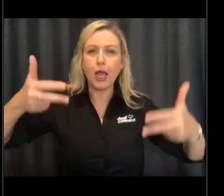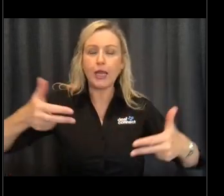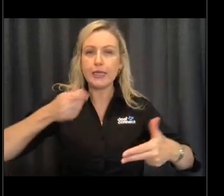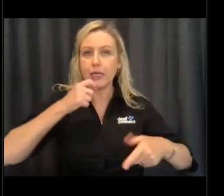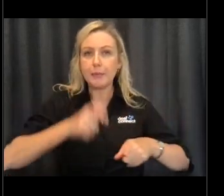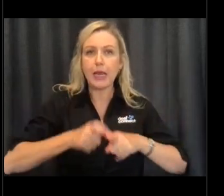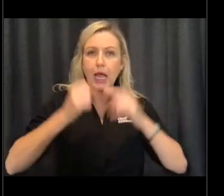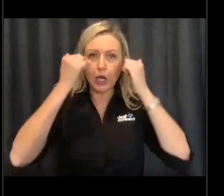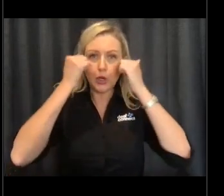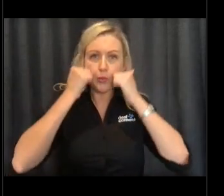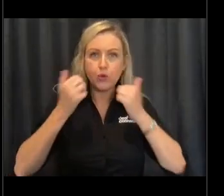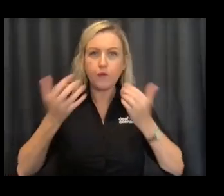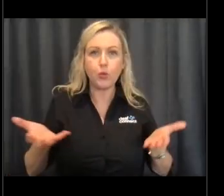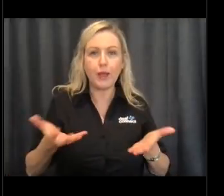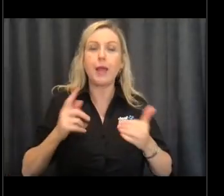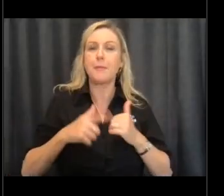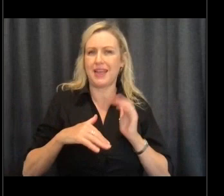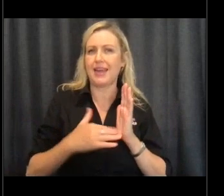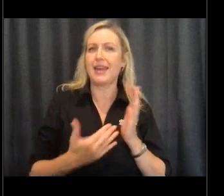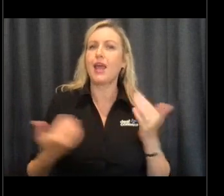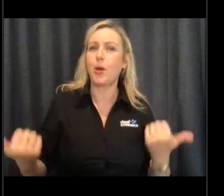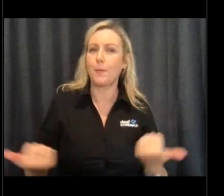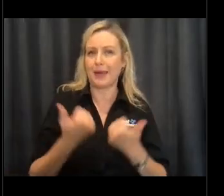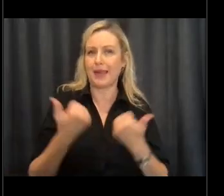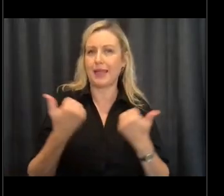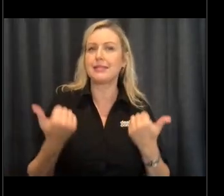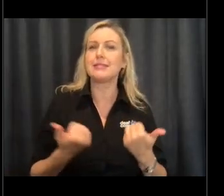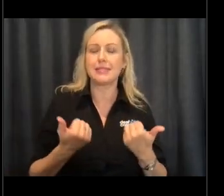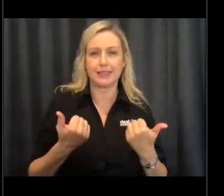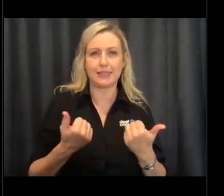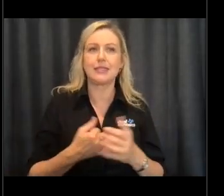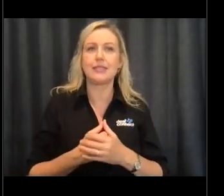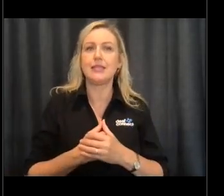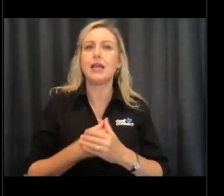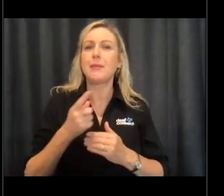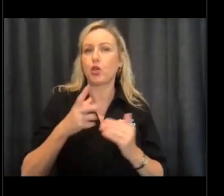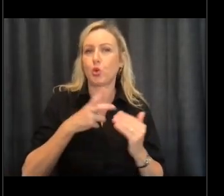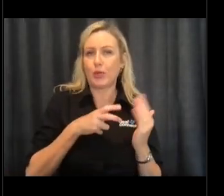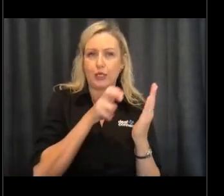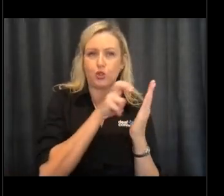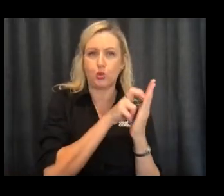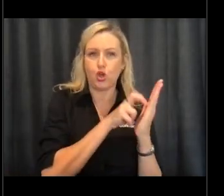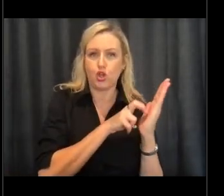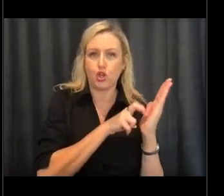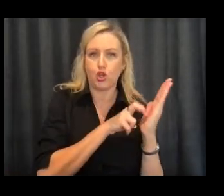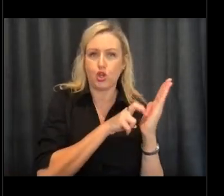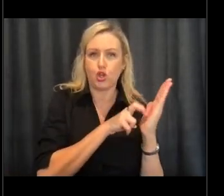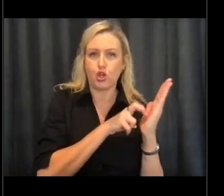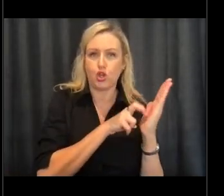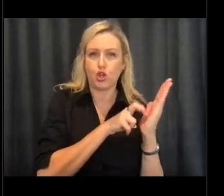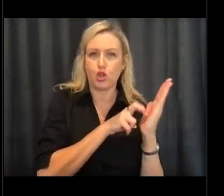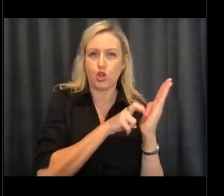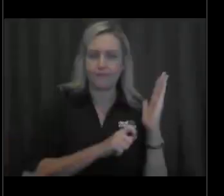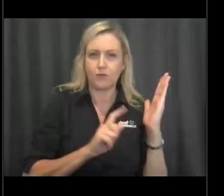But it is going to be hard. Keep all your documentation and submit it and you're here to help along the